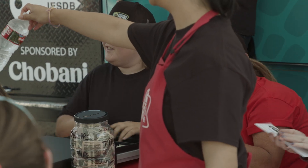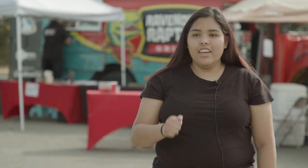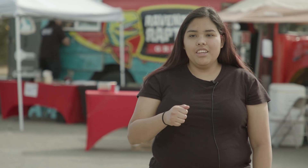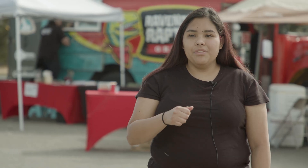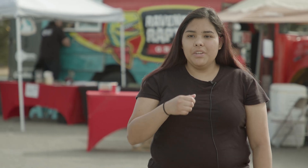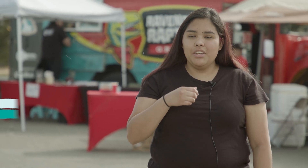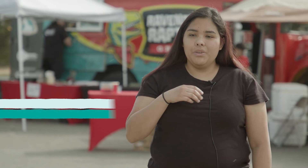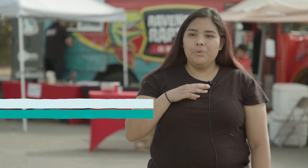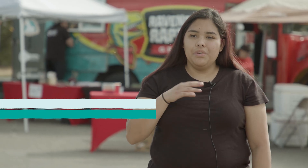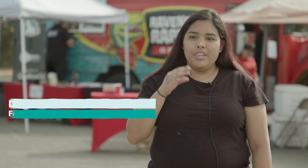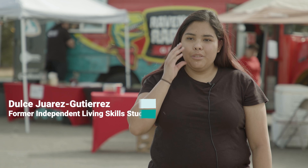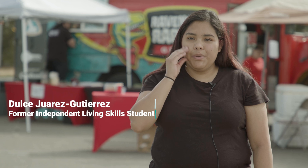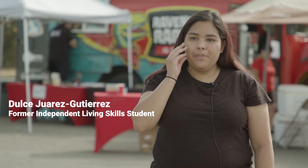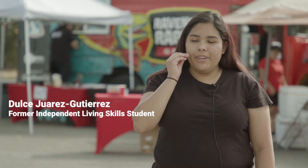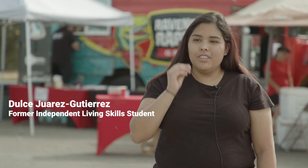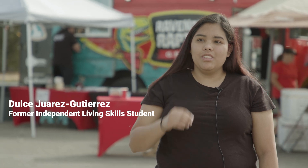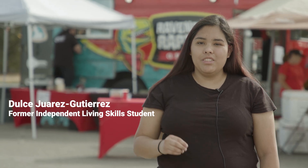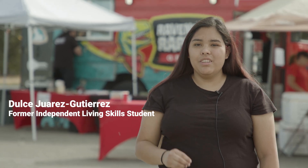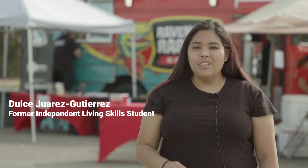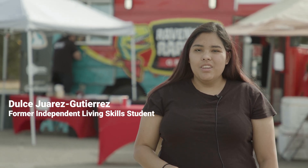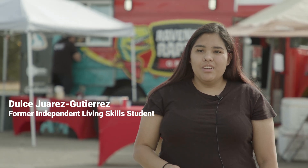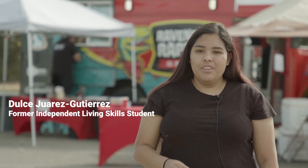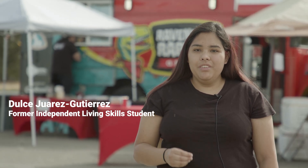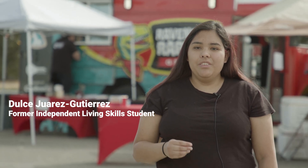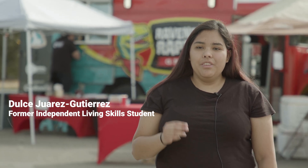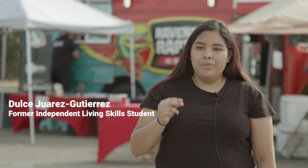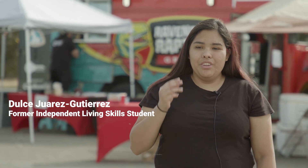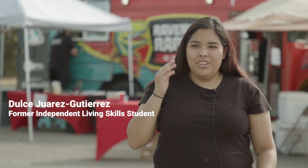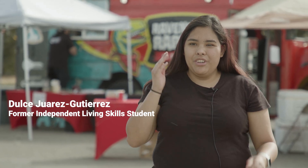Yeah, it's a really cool experience, and no wonder